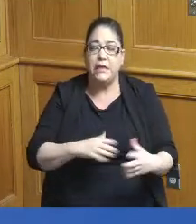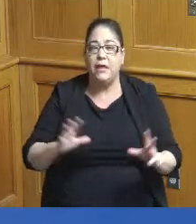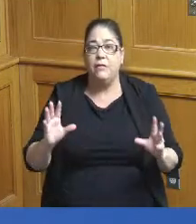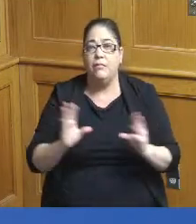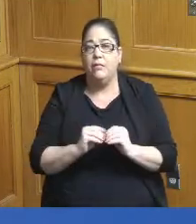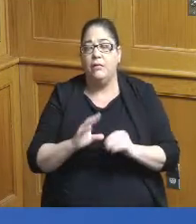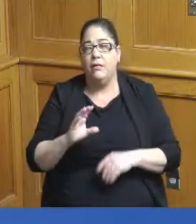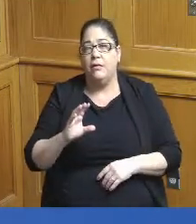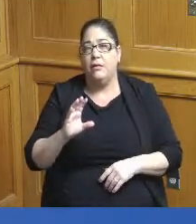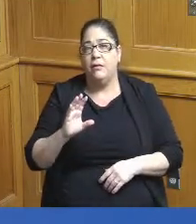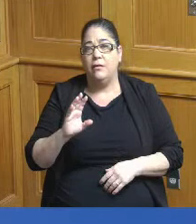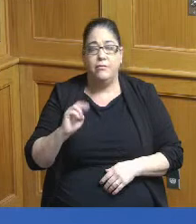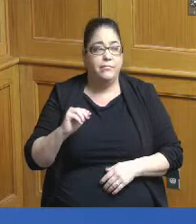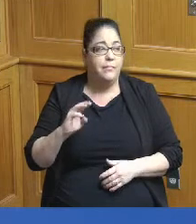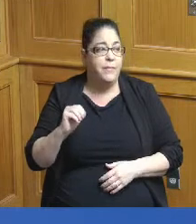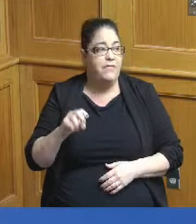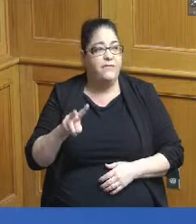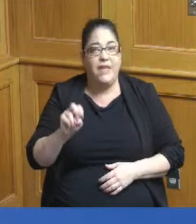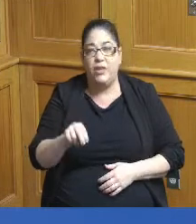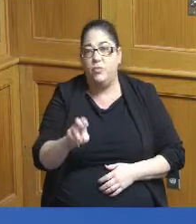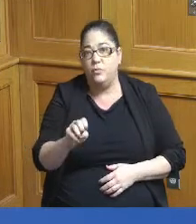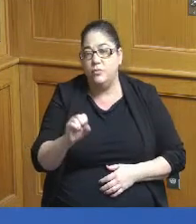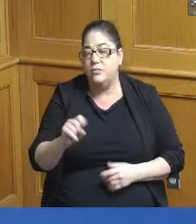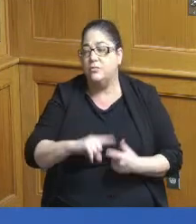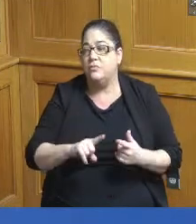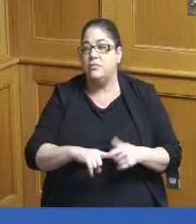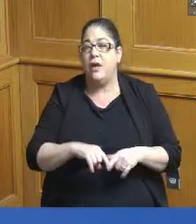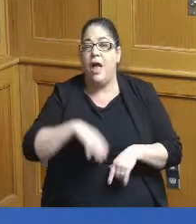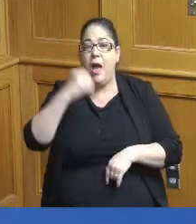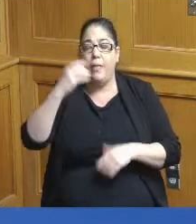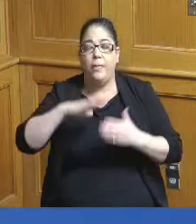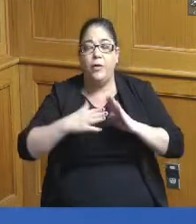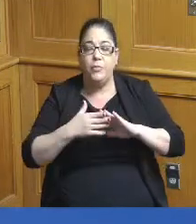Board actually held public hearings out in the community to try to figure out what were the